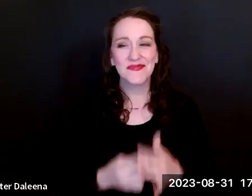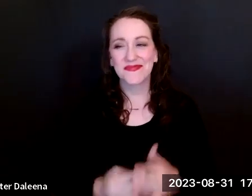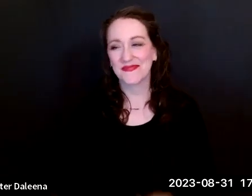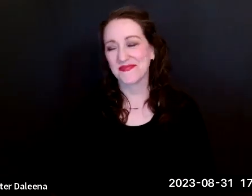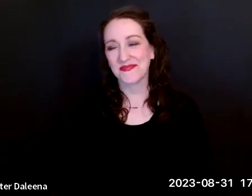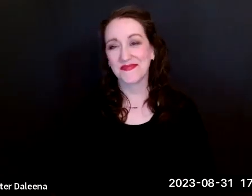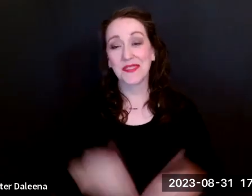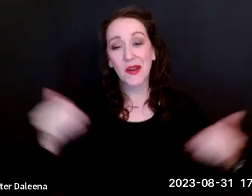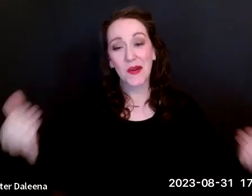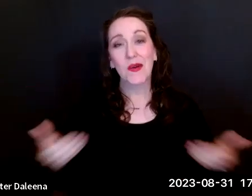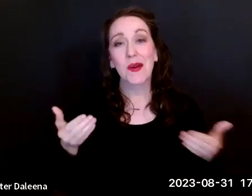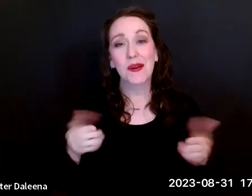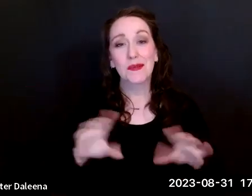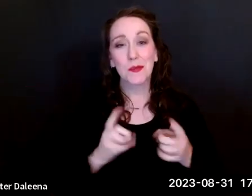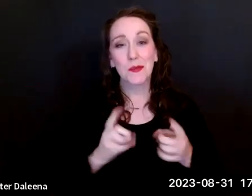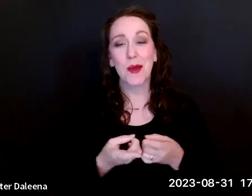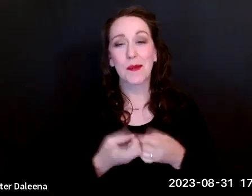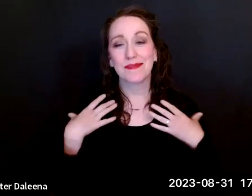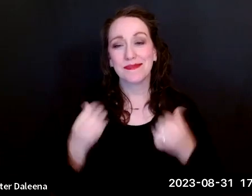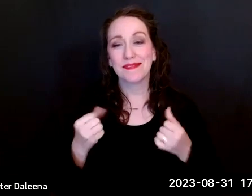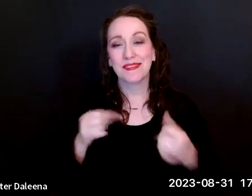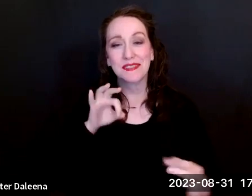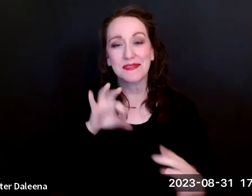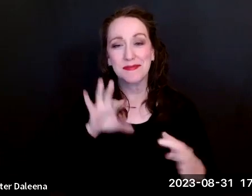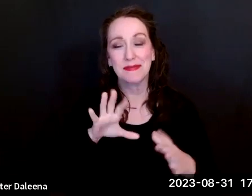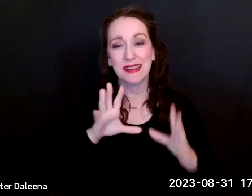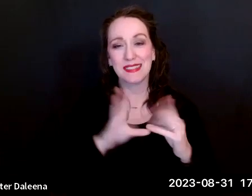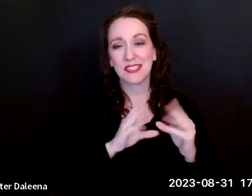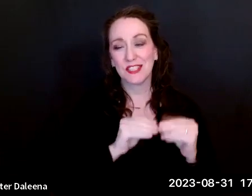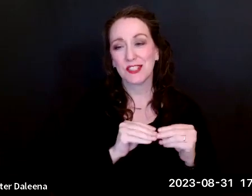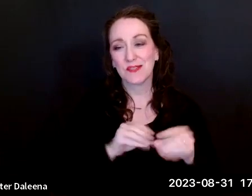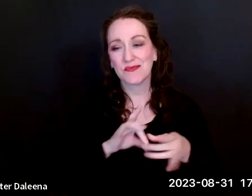welcome to the Department of Health feedback sessions regarding Behavioral Health licensing